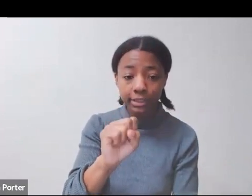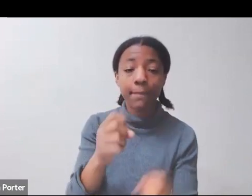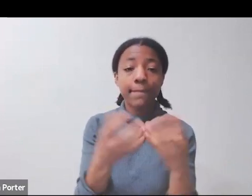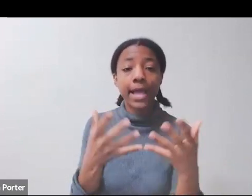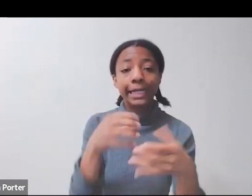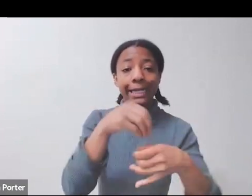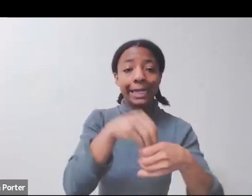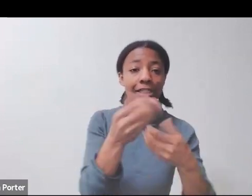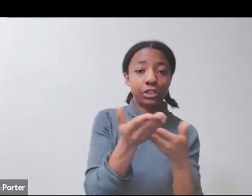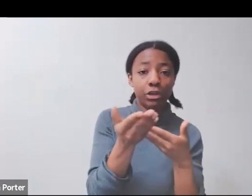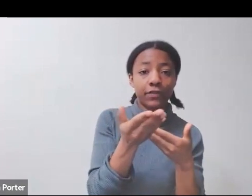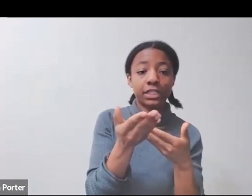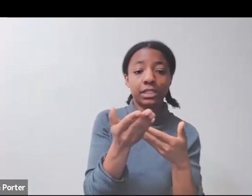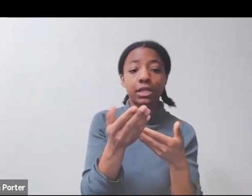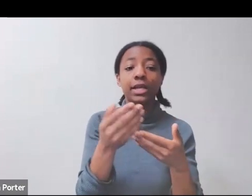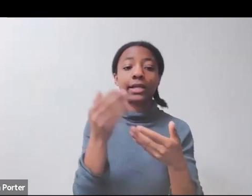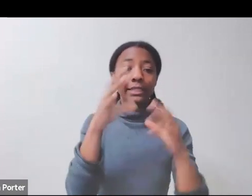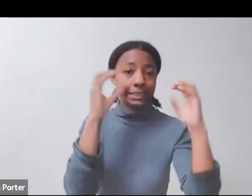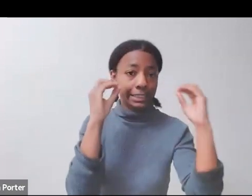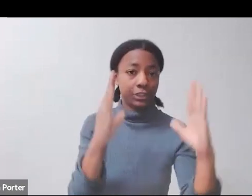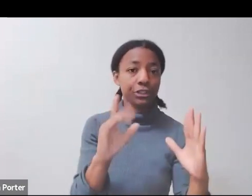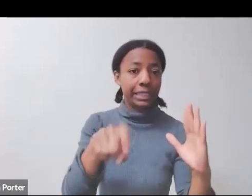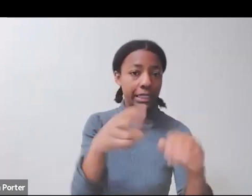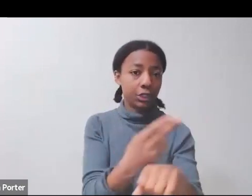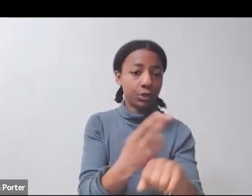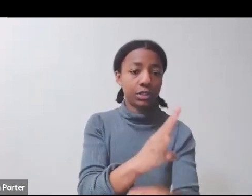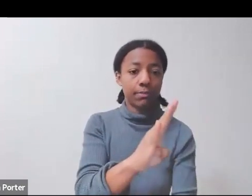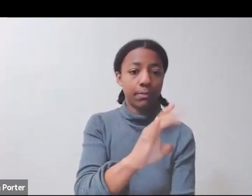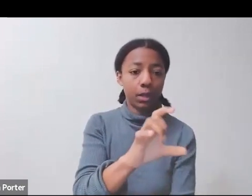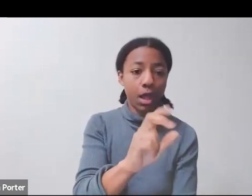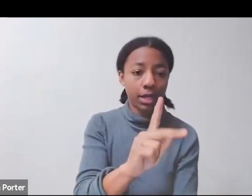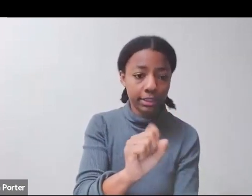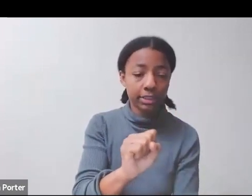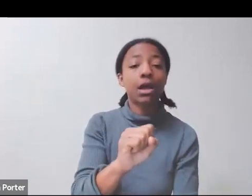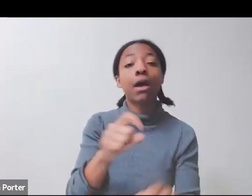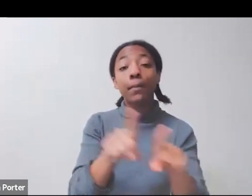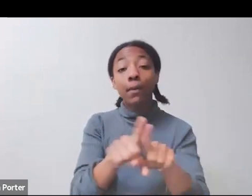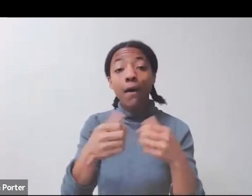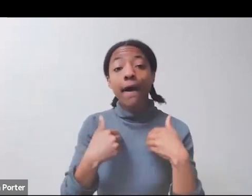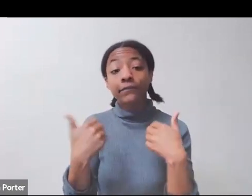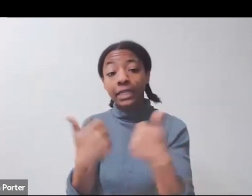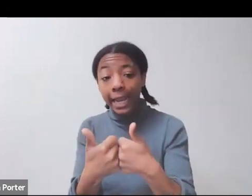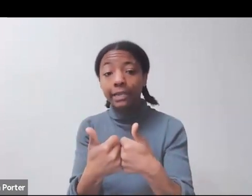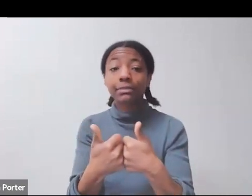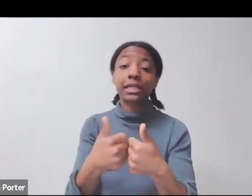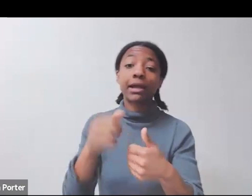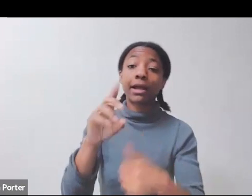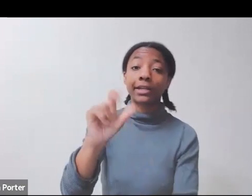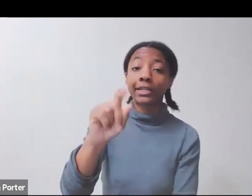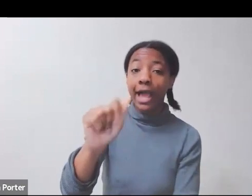to use these Block-based programming languages. There's games, there's data science, there's all kinds of things. He's building this tool to ensure